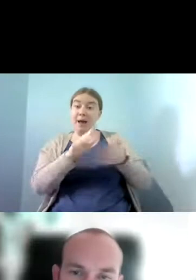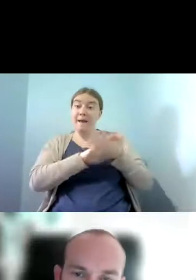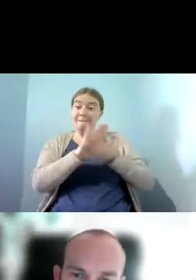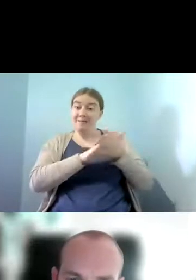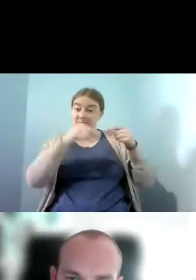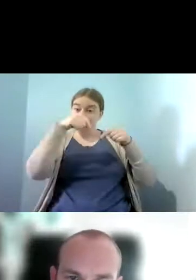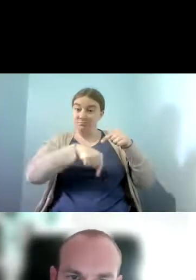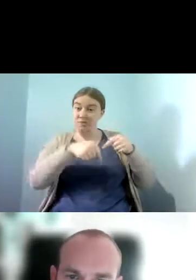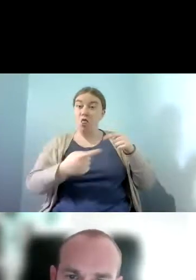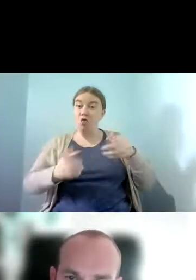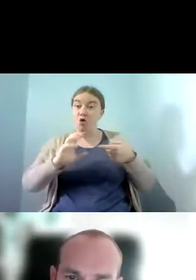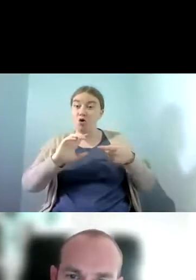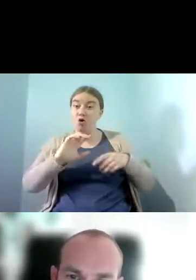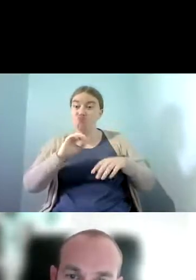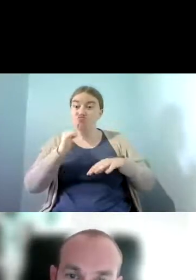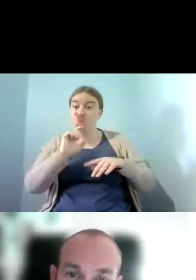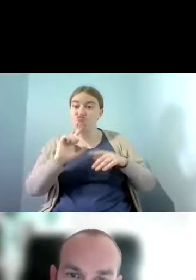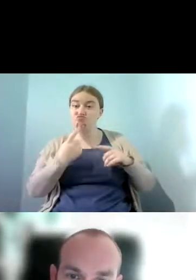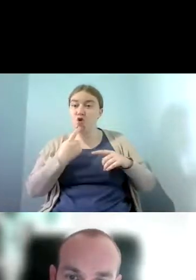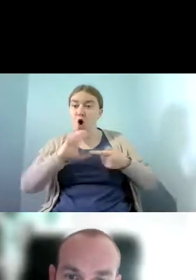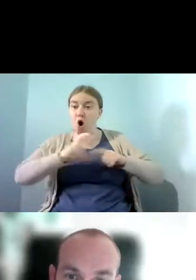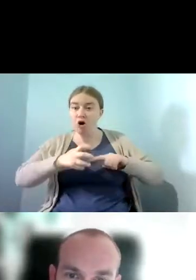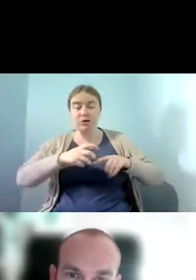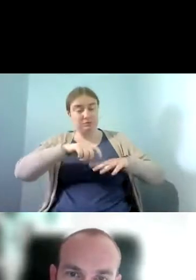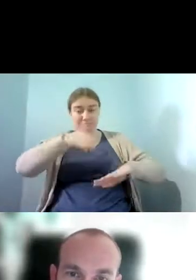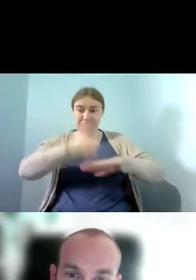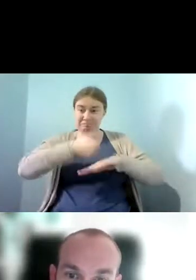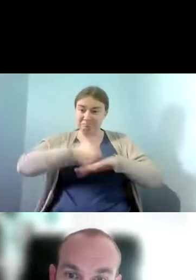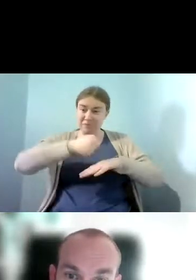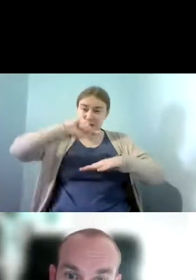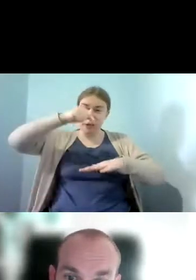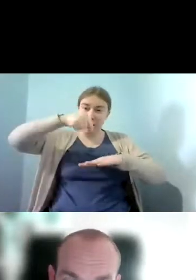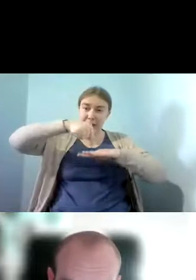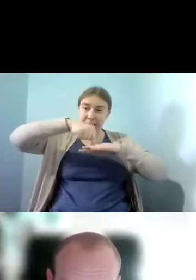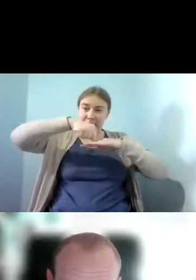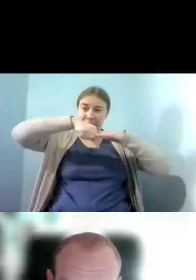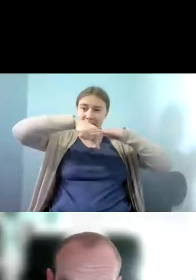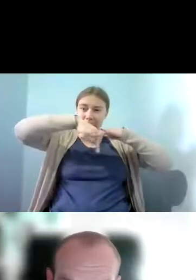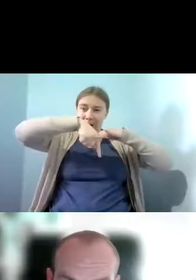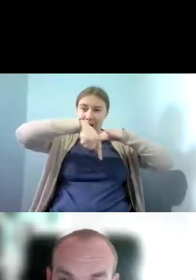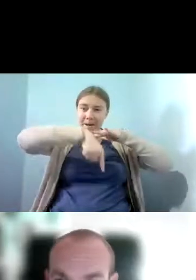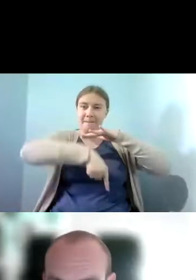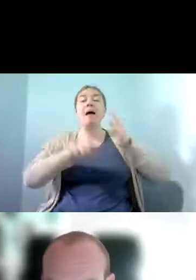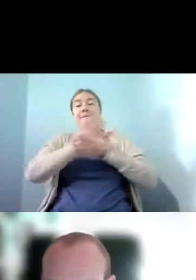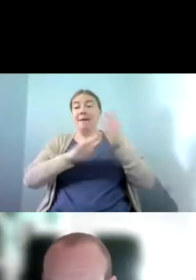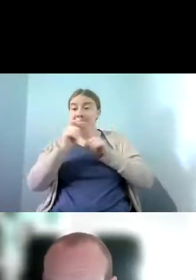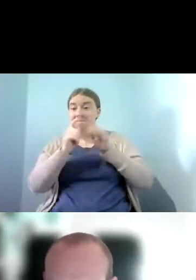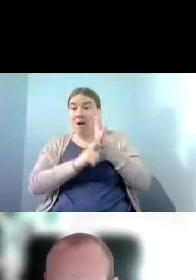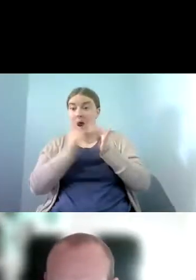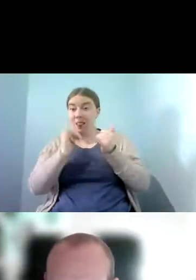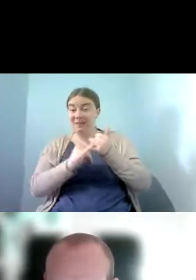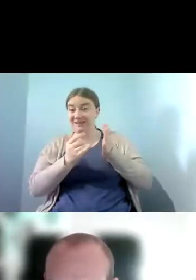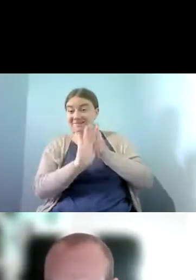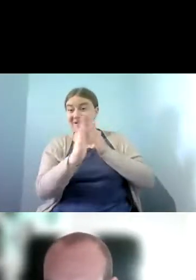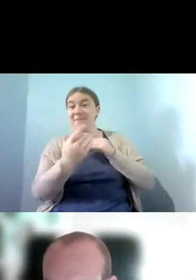the rock below that they were going into to allow us to to put these uh piles in we used we used